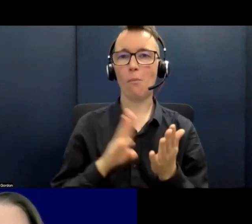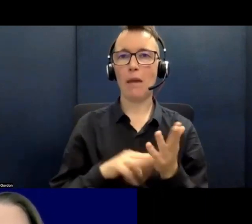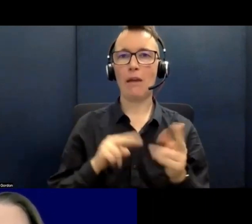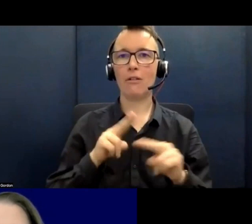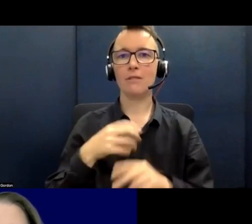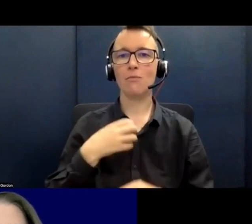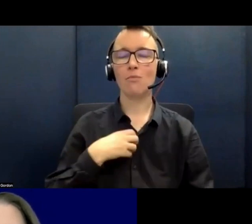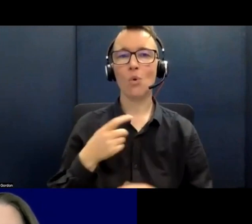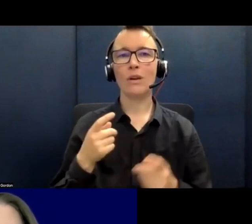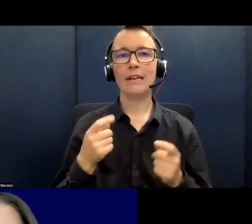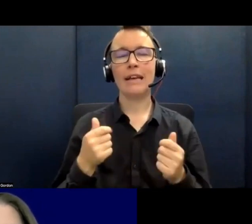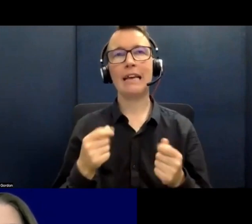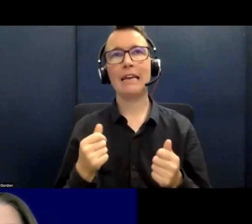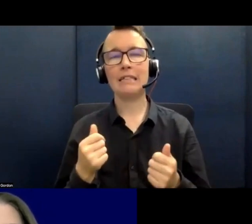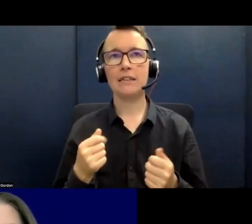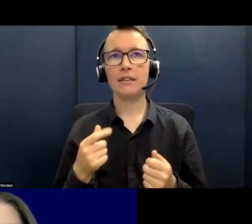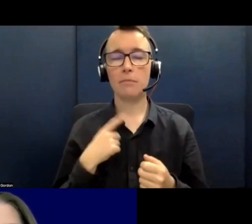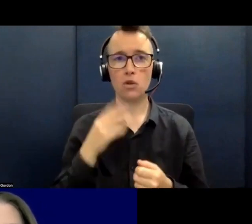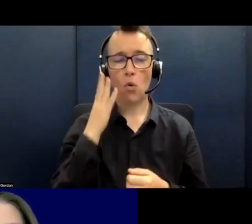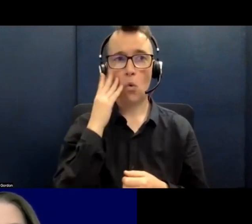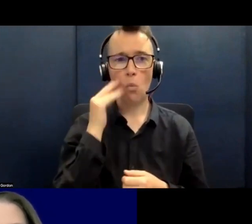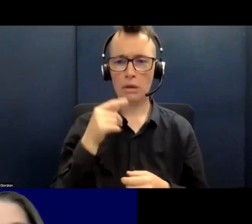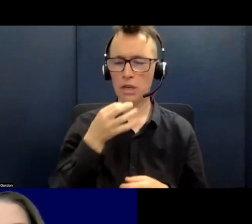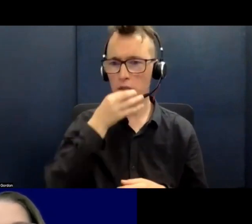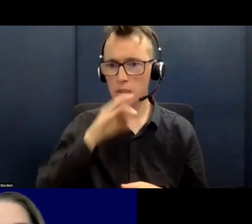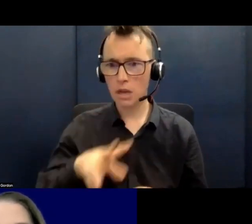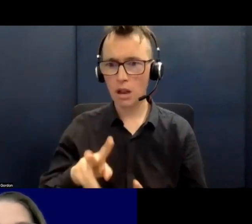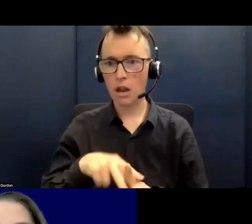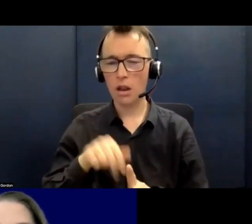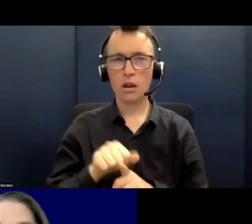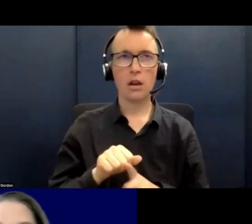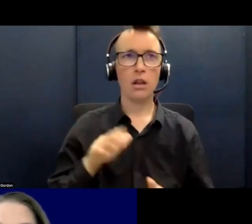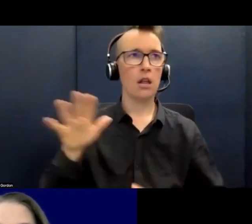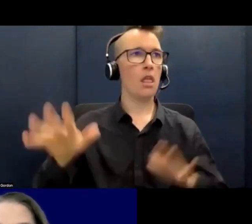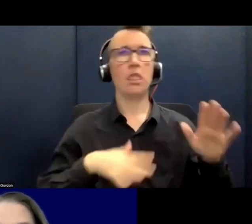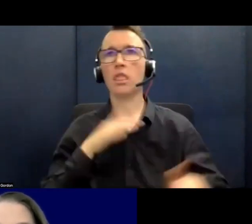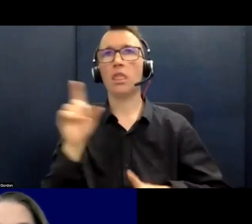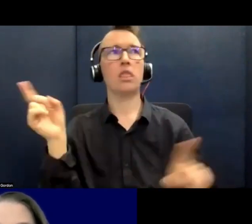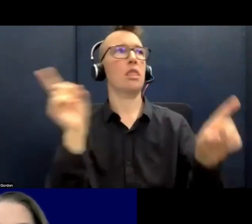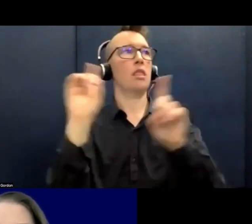dealing with so much when you get a diagnosis. So you just want to go somewhere and you just know